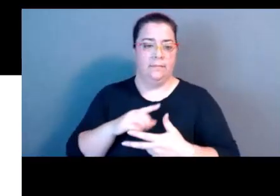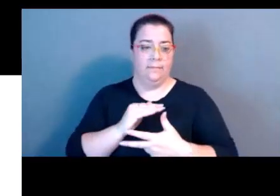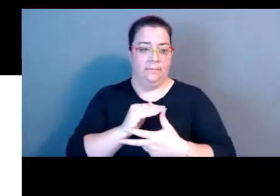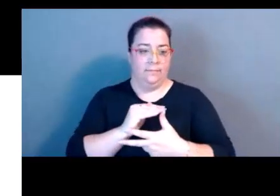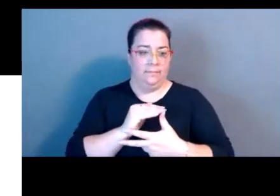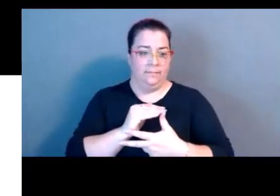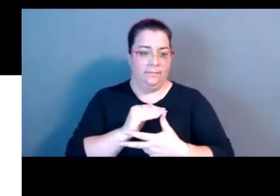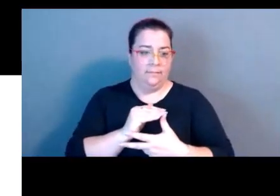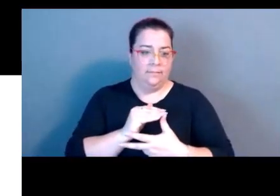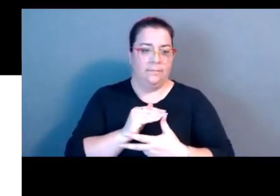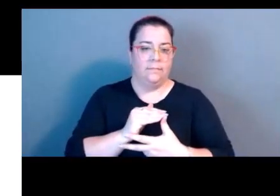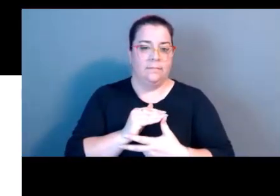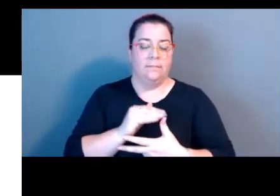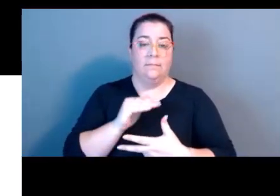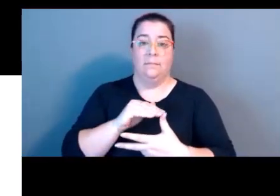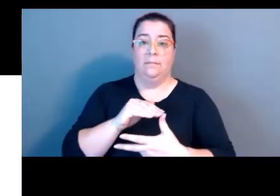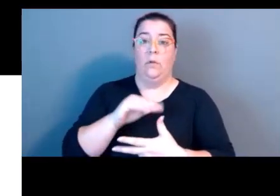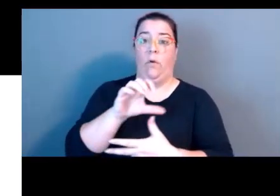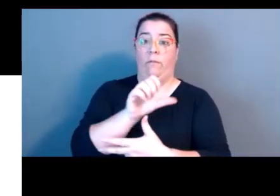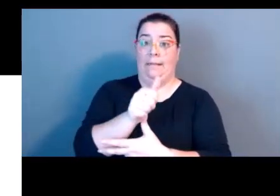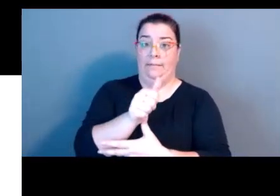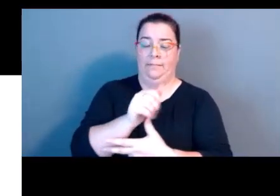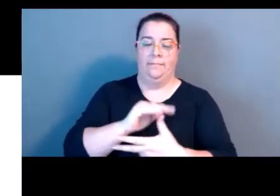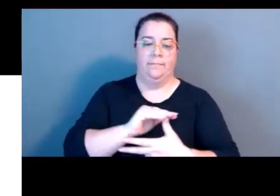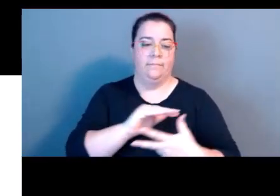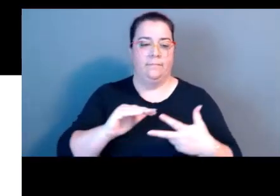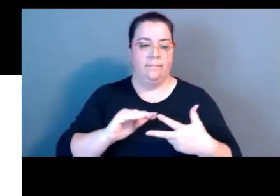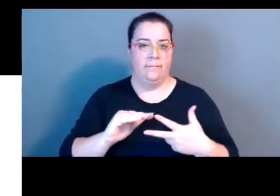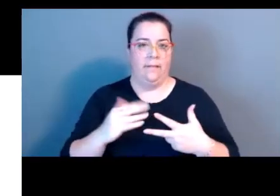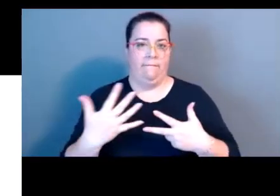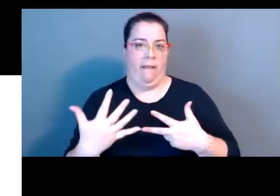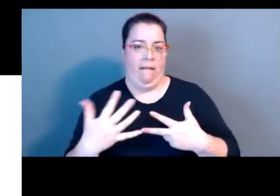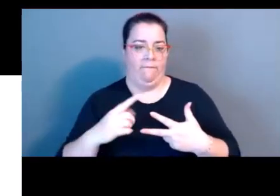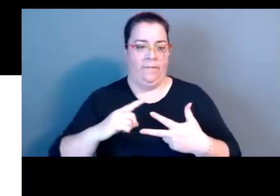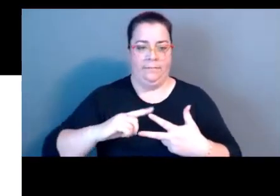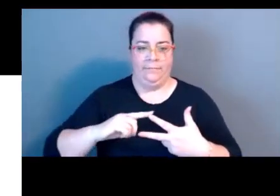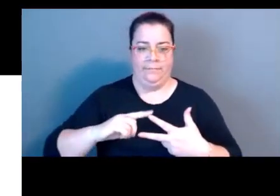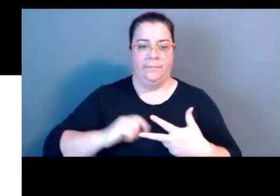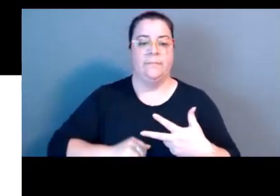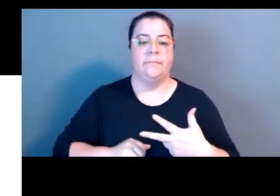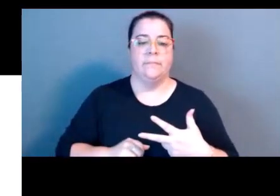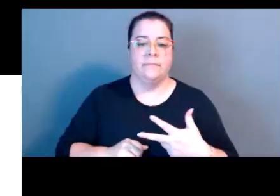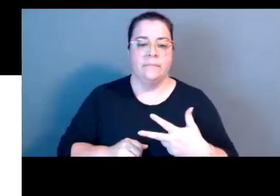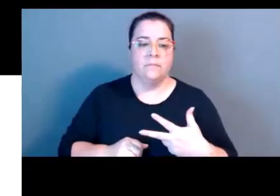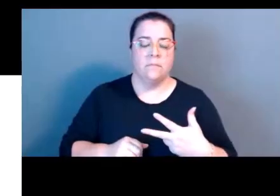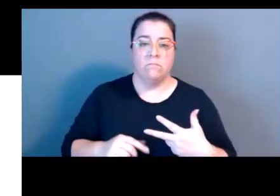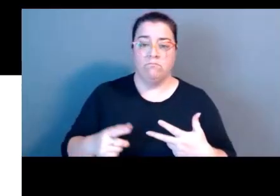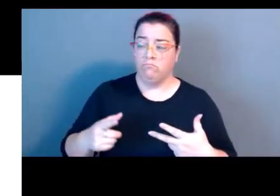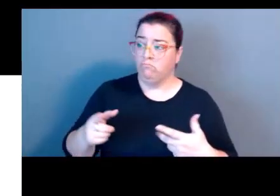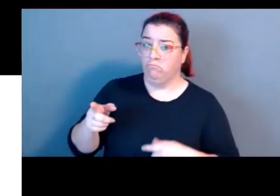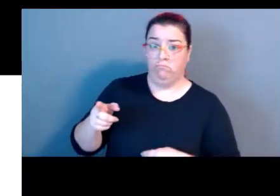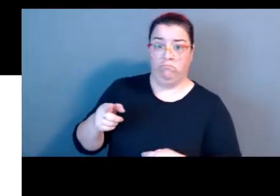sub-criteria is out of 10. Next is the capacity and experience you and your host have to undertake this project.